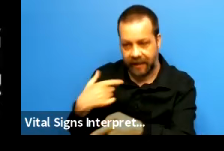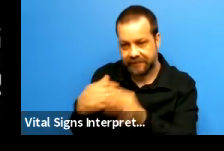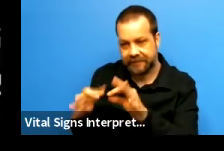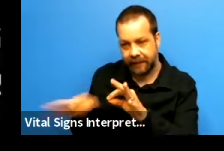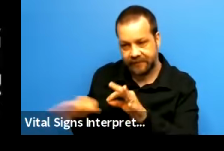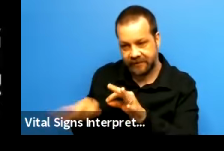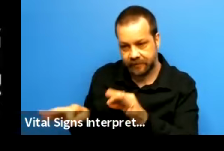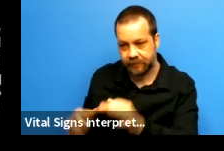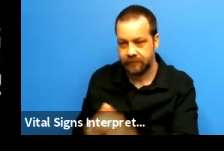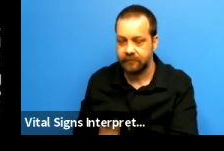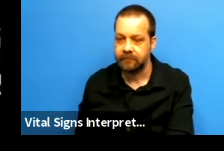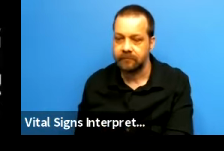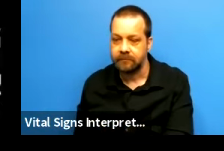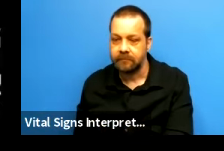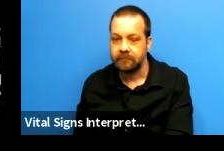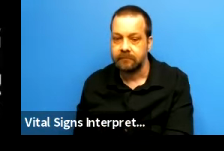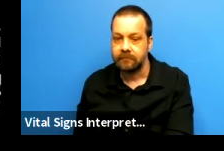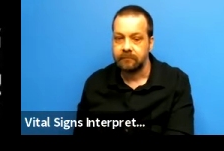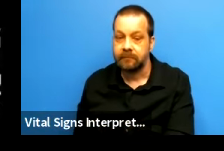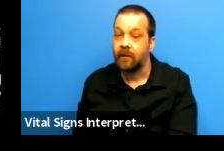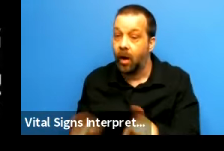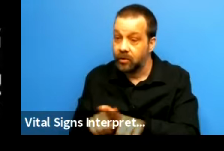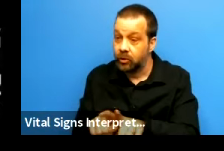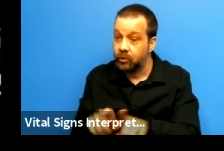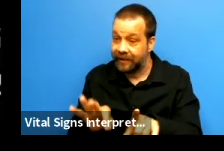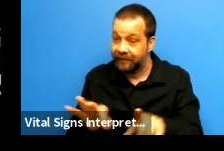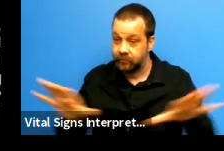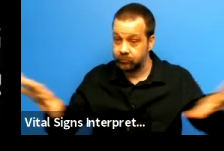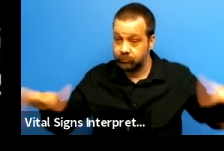and in other places where people will communicate with customers.